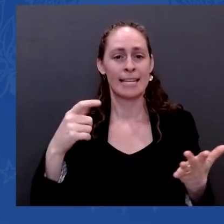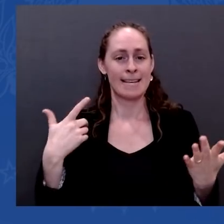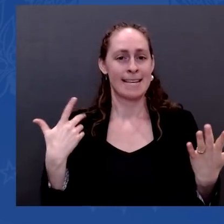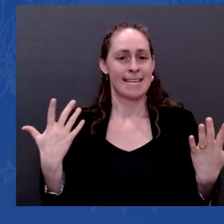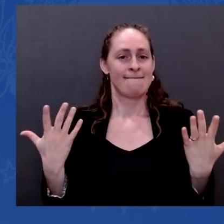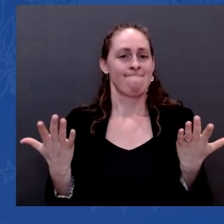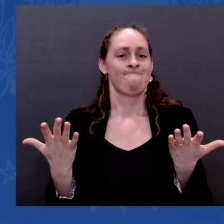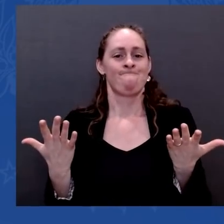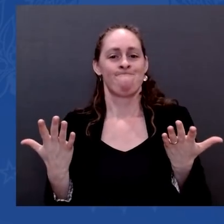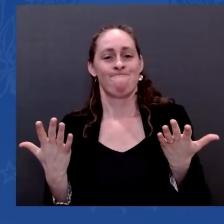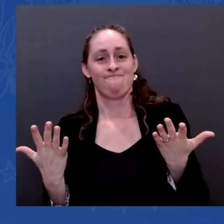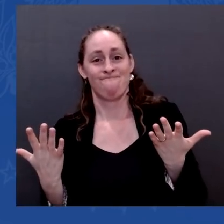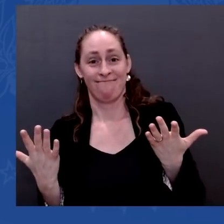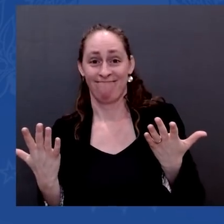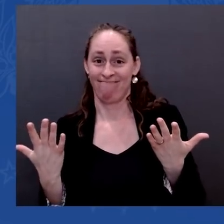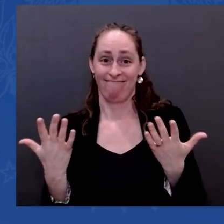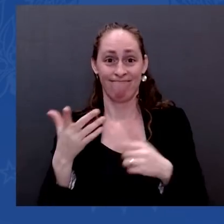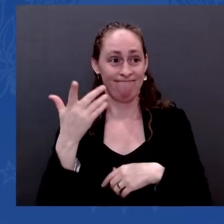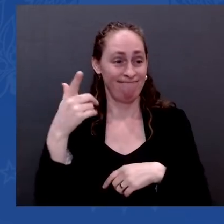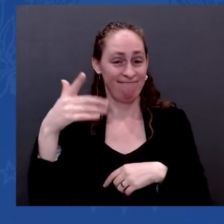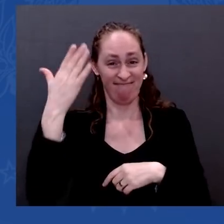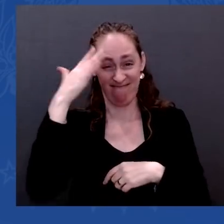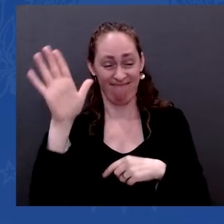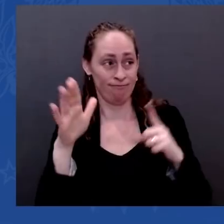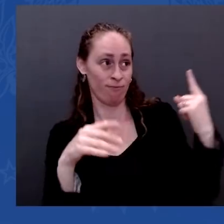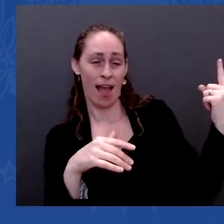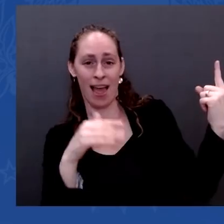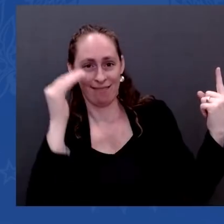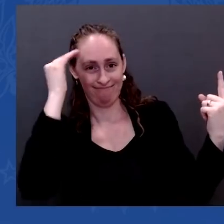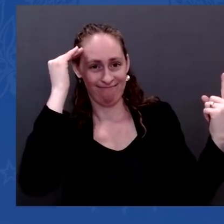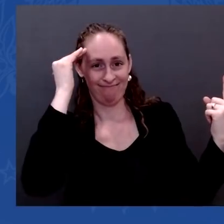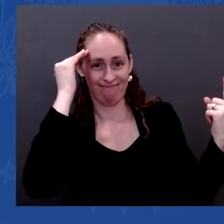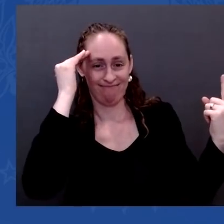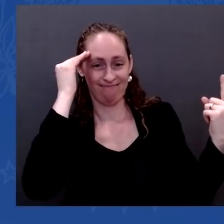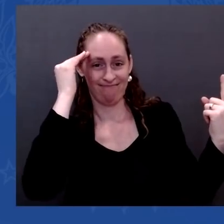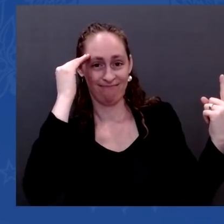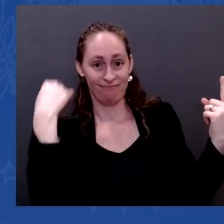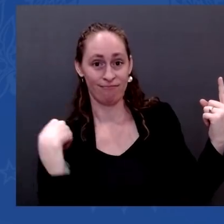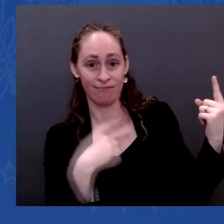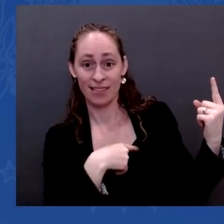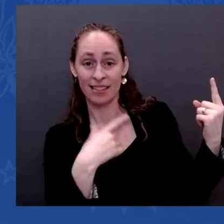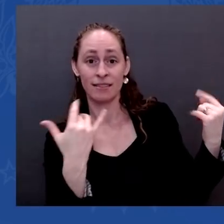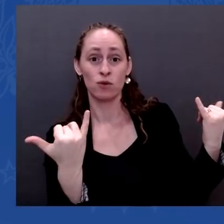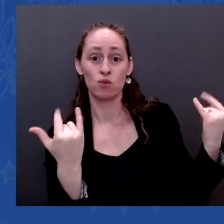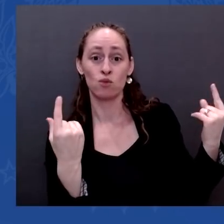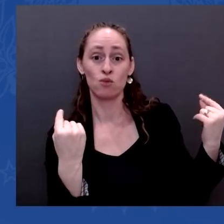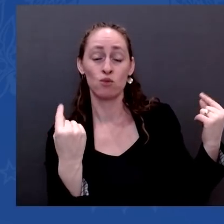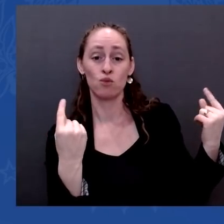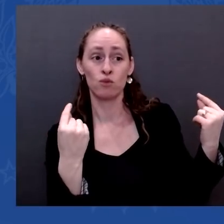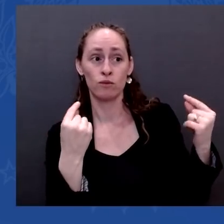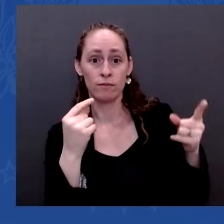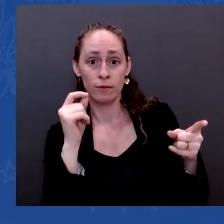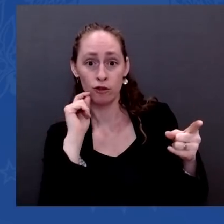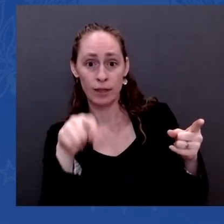who are currently in Ukraine -- should they leave the country? President Biden: I think it'd be wise to leave the country. Not -- I don't mean our -- I don't mean --